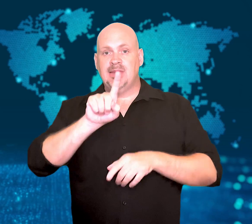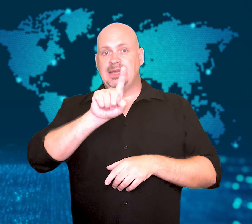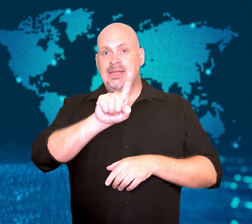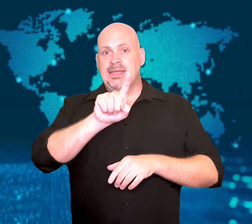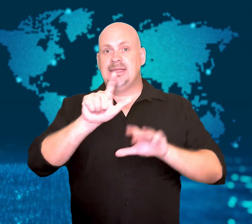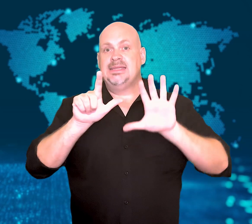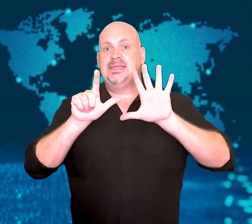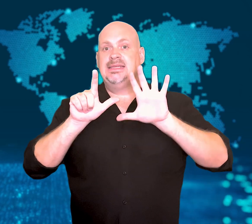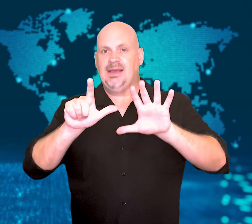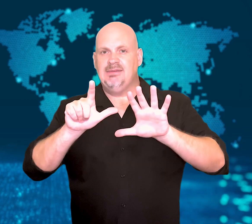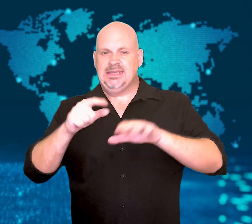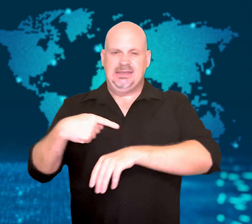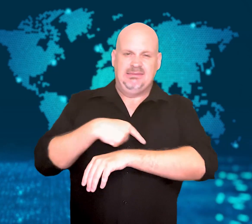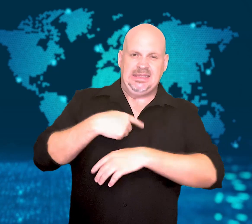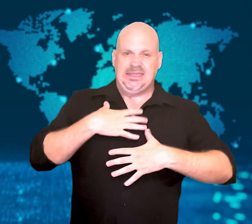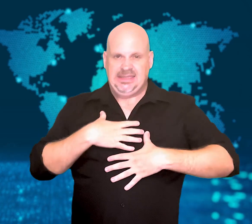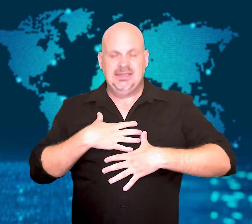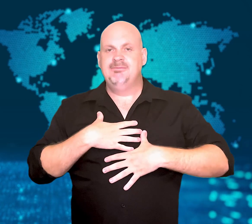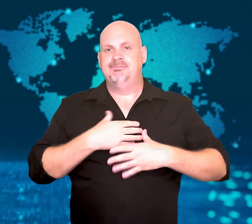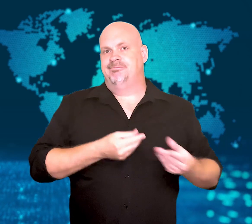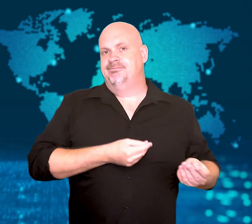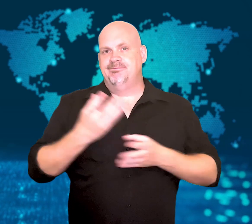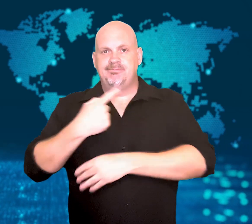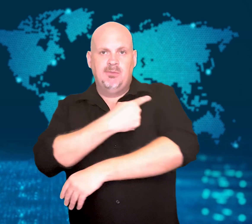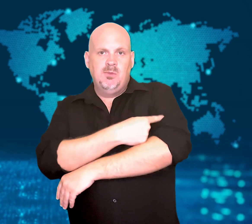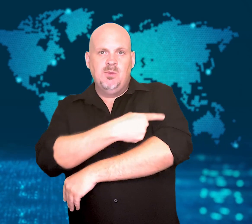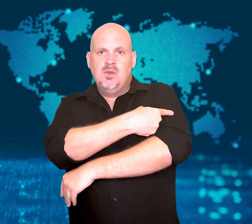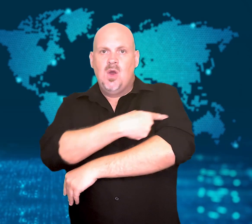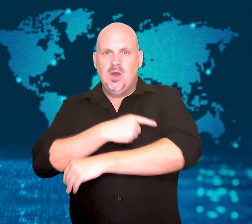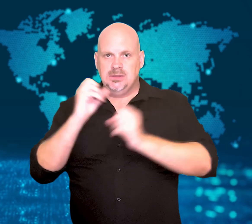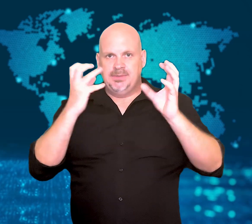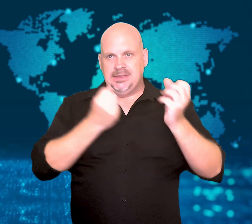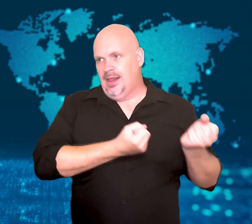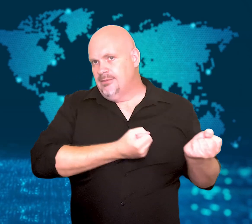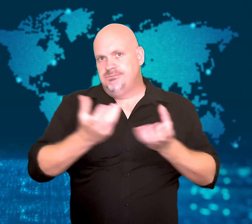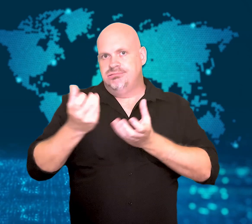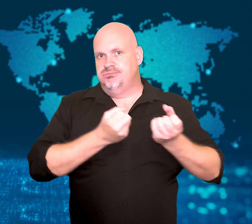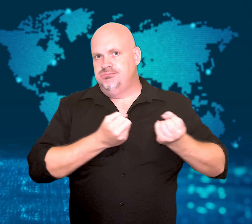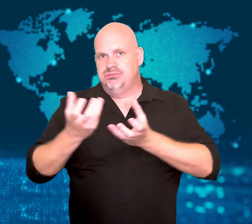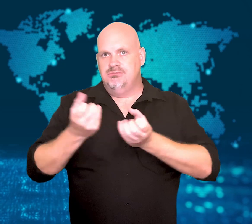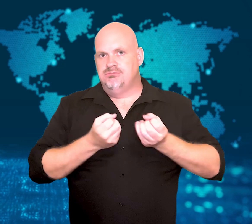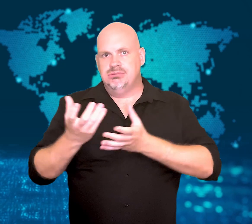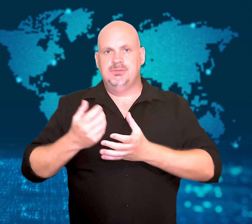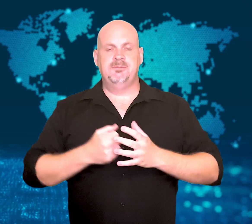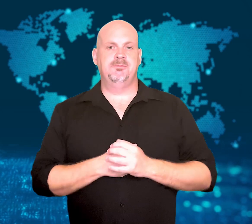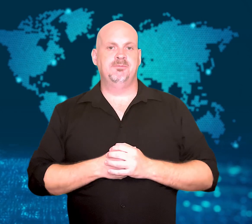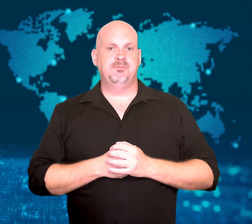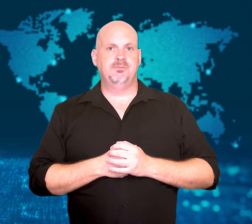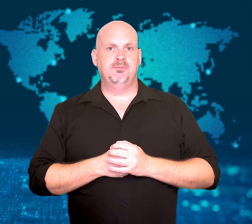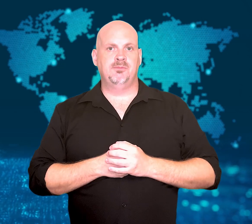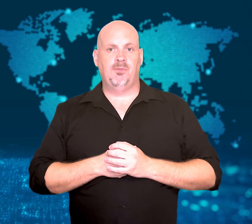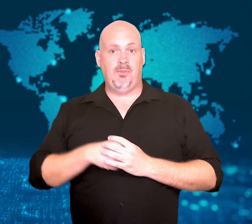City police heard the gunfire and tried to stop the shooter,